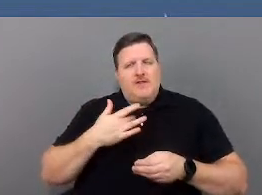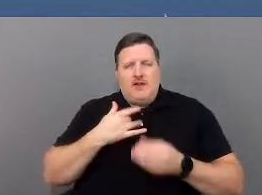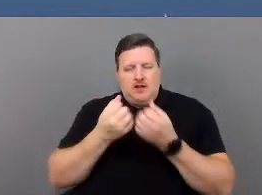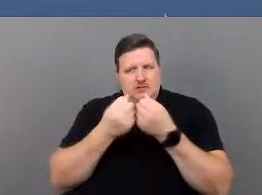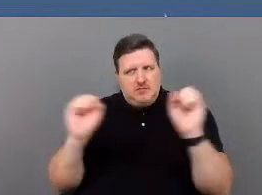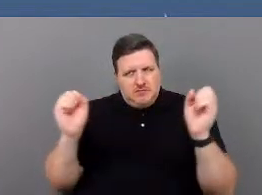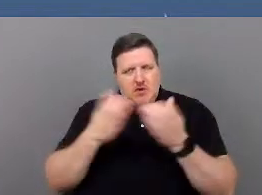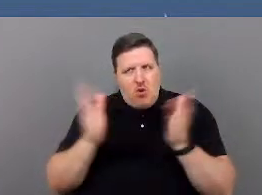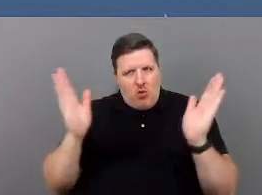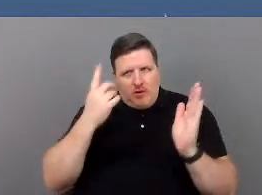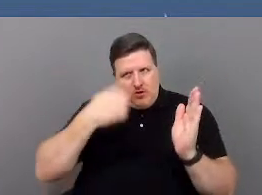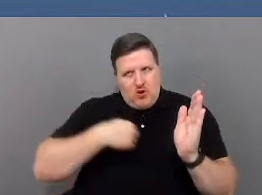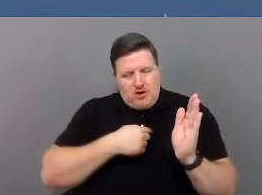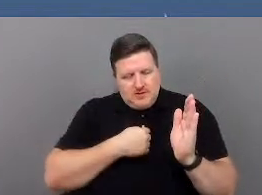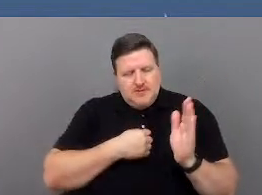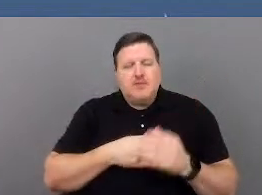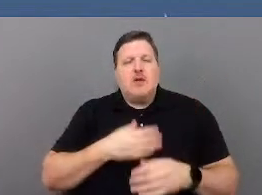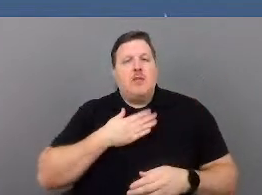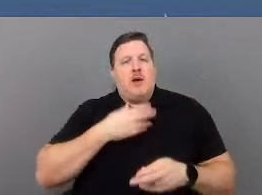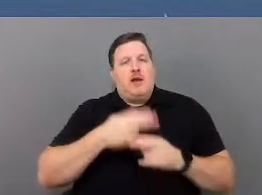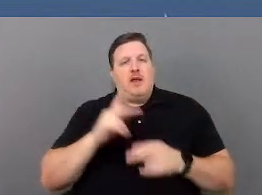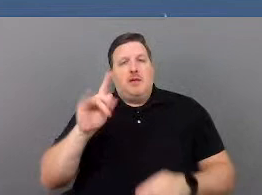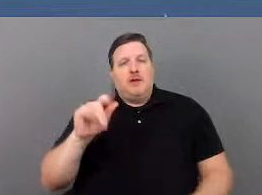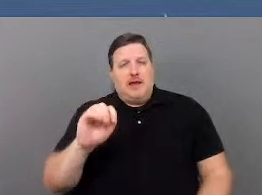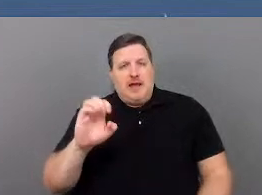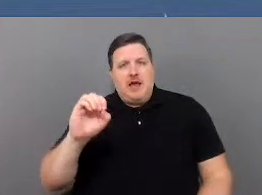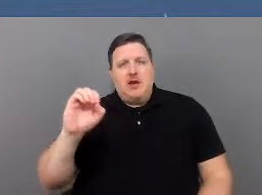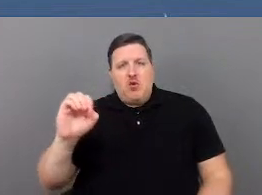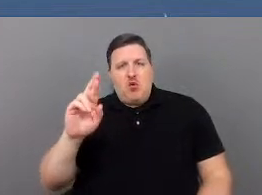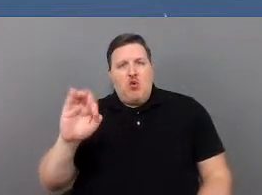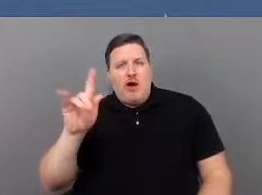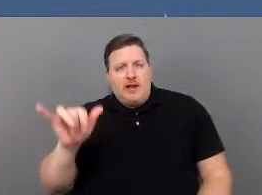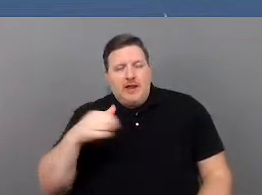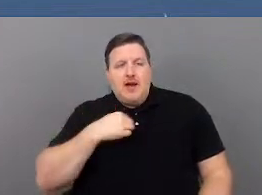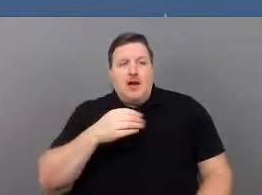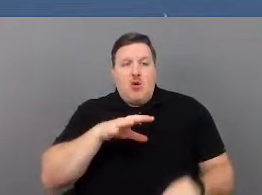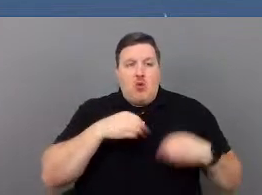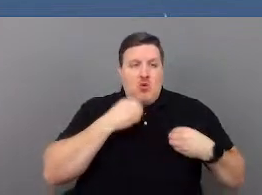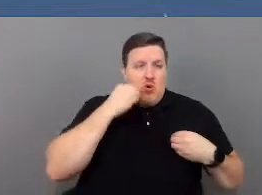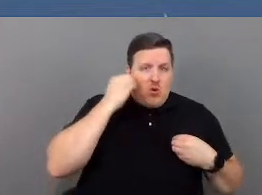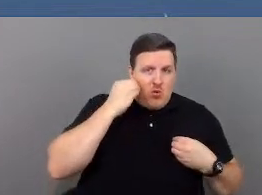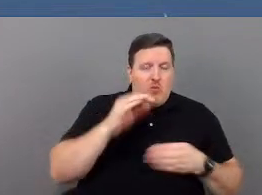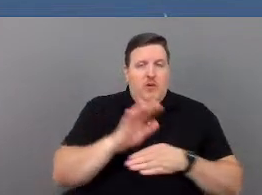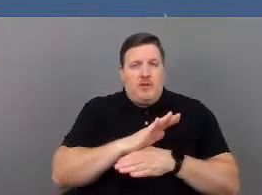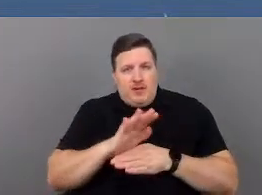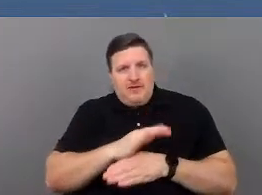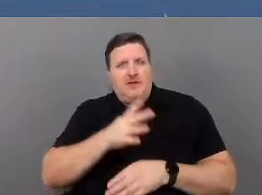MY NAME IS KATE O'REILLY, WARD 1 HOMEOWNER, BUSINESS OWNER, MOTHER AND CAREGIVER. OUR HOME WAS ROBBED IN THANKSGIVING OF 2019 WHILE I WAS